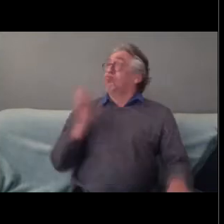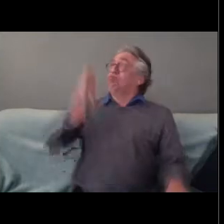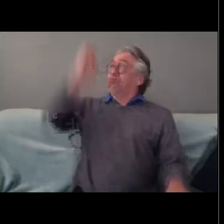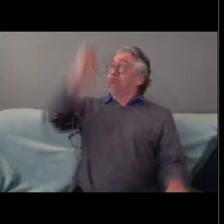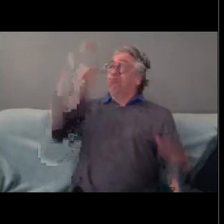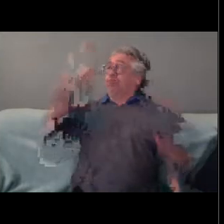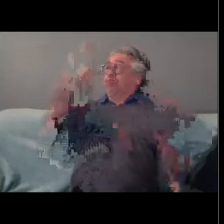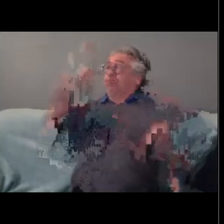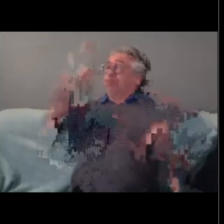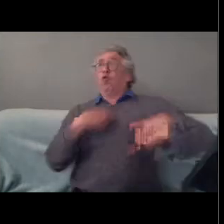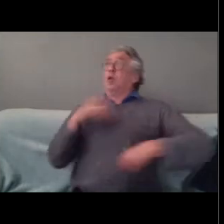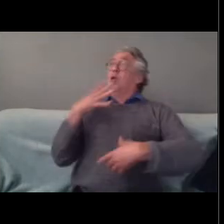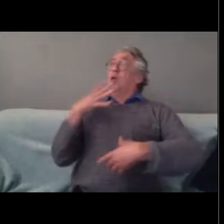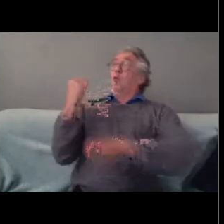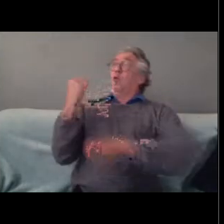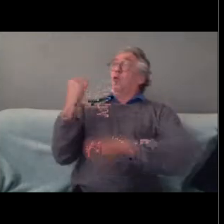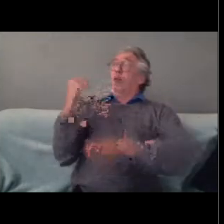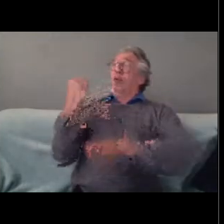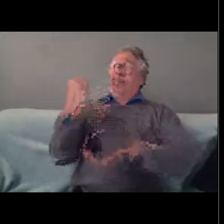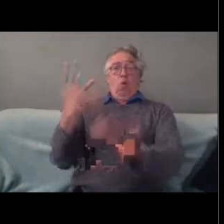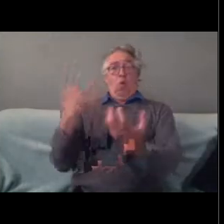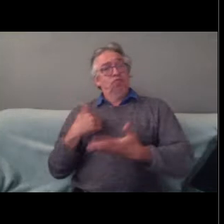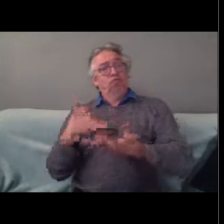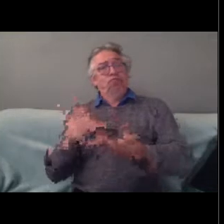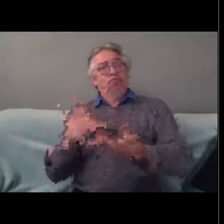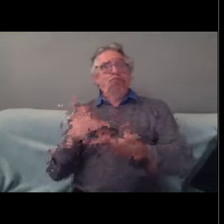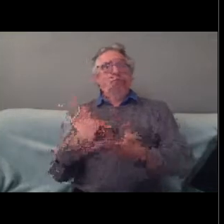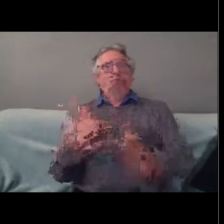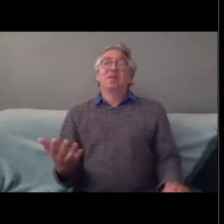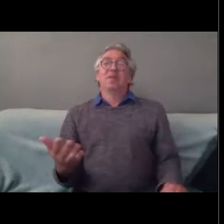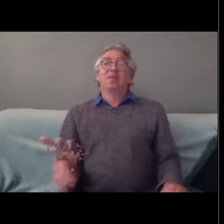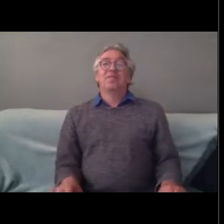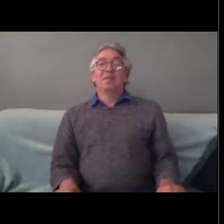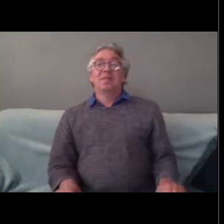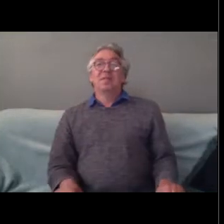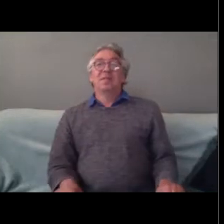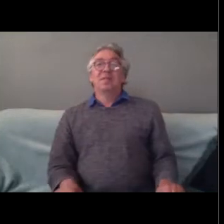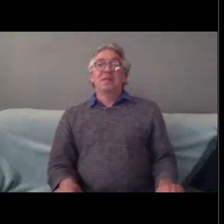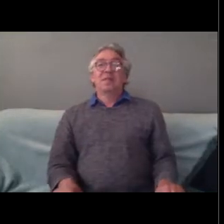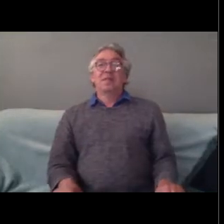So just to let you know a little bit, quoting from this guide.